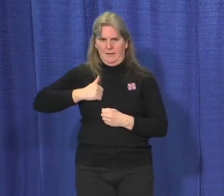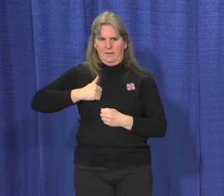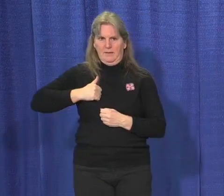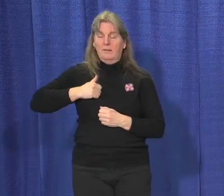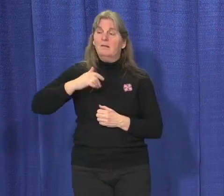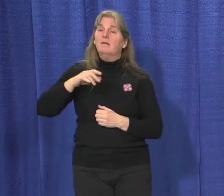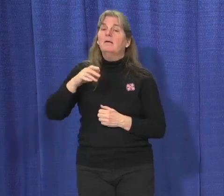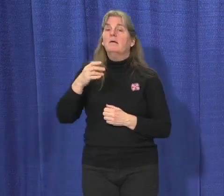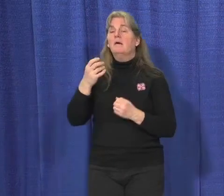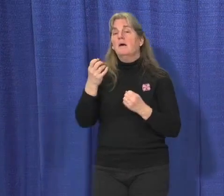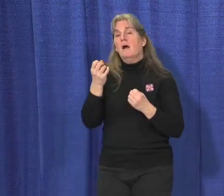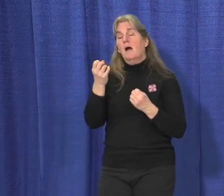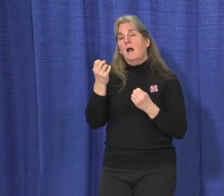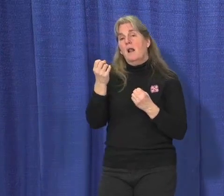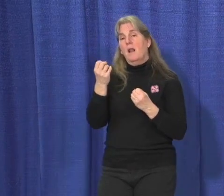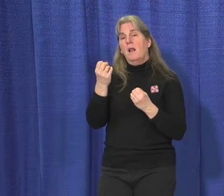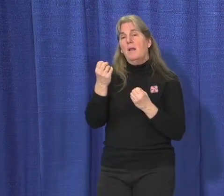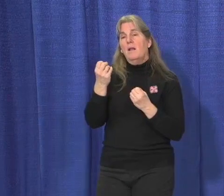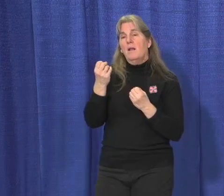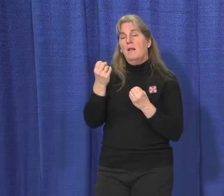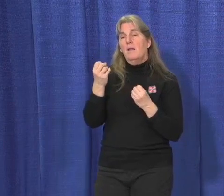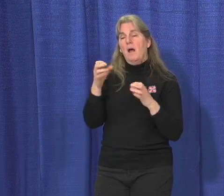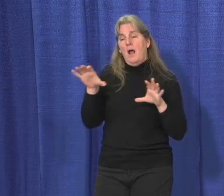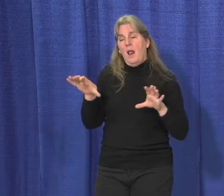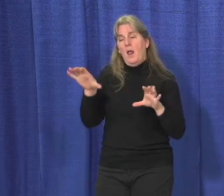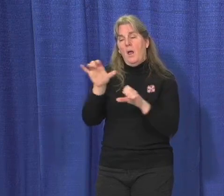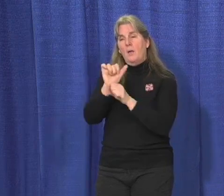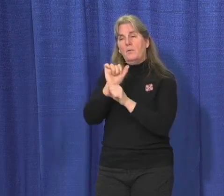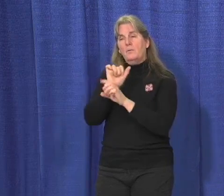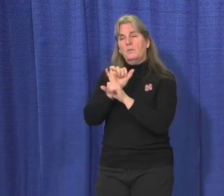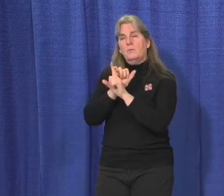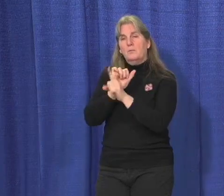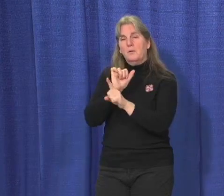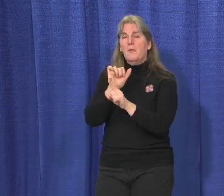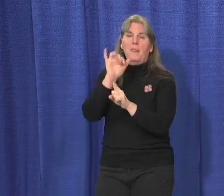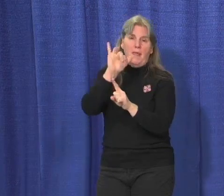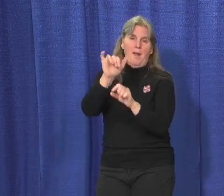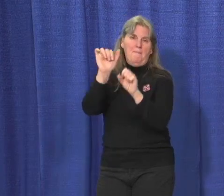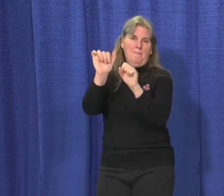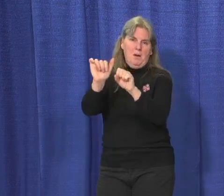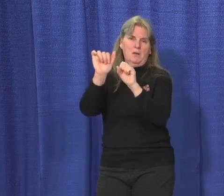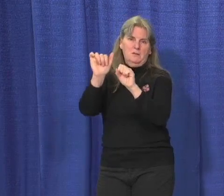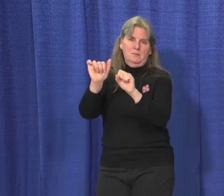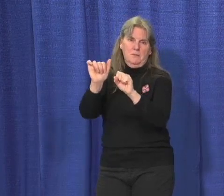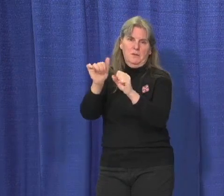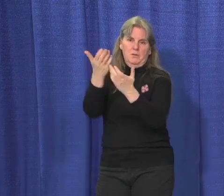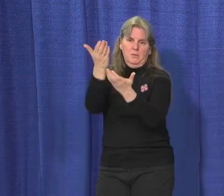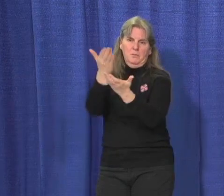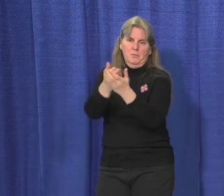done. That possibility and the